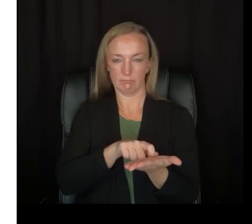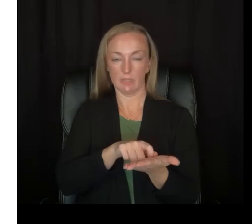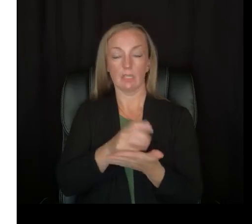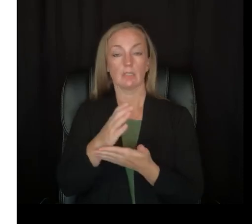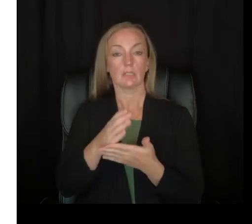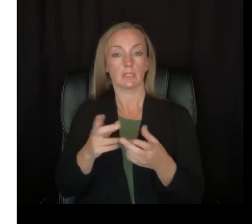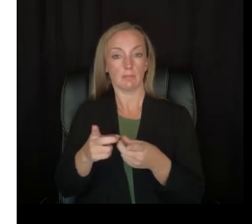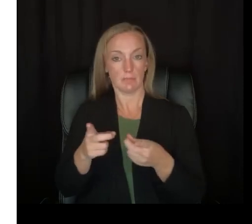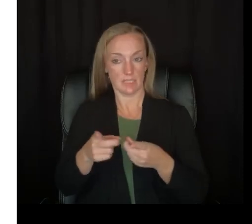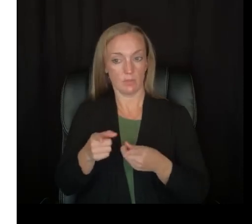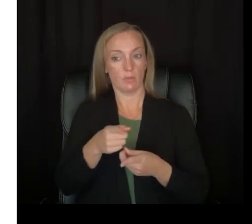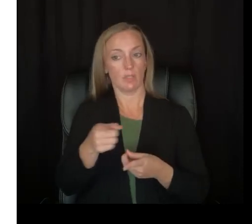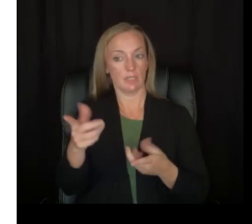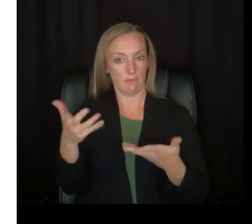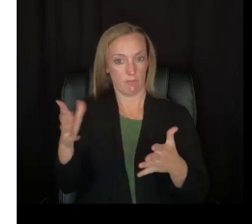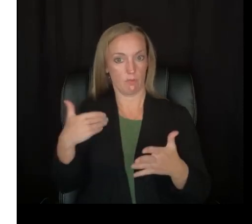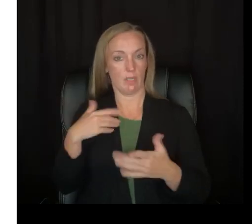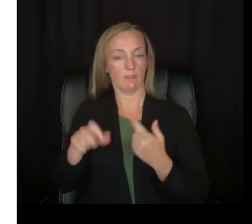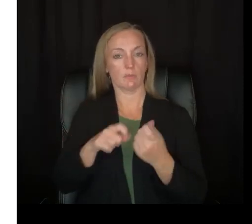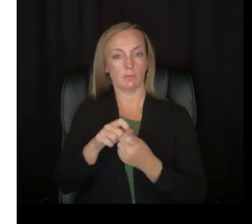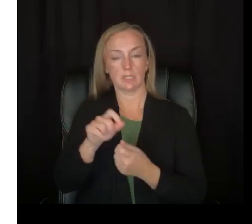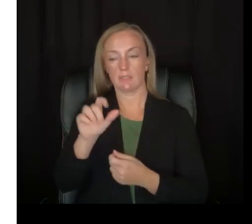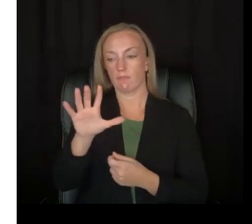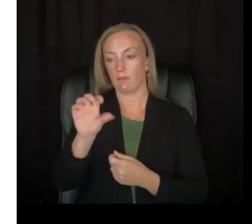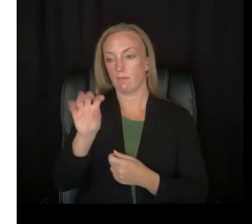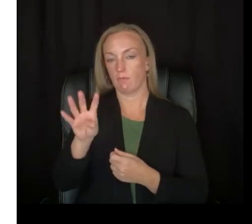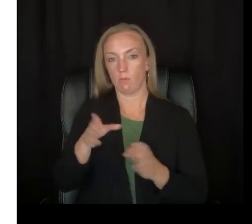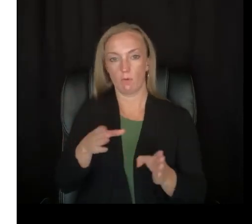Some districts have specific 504 plan documents.